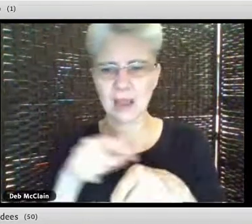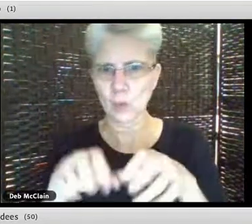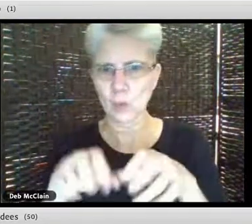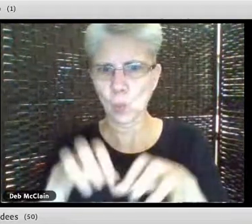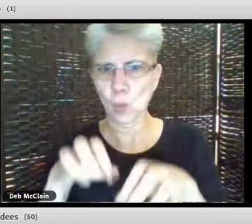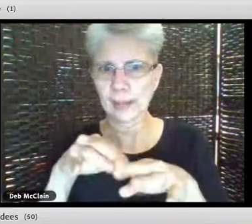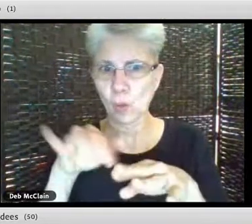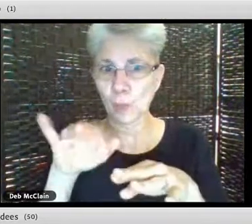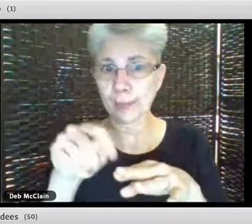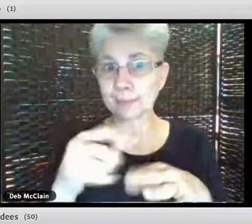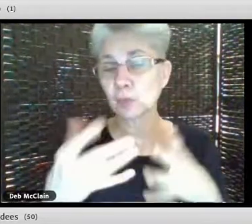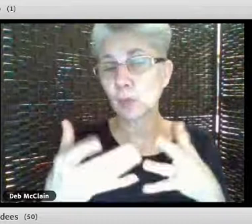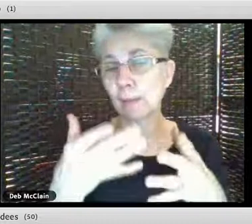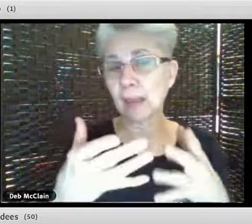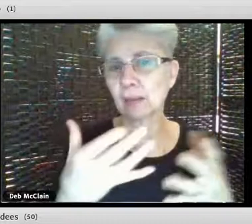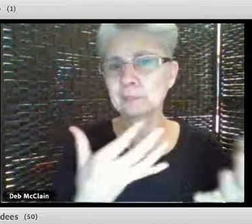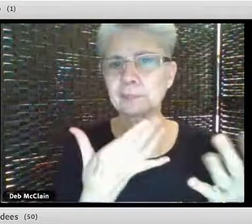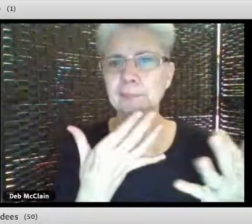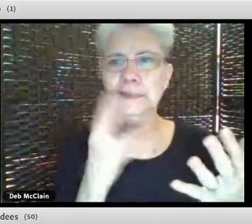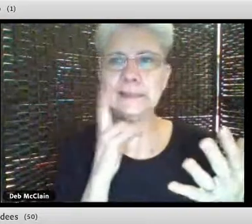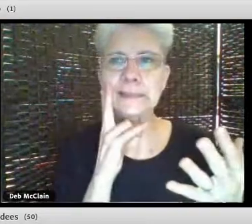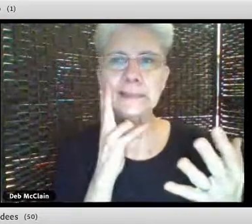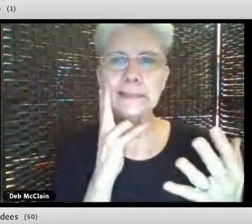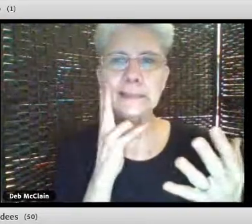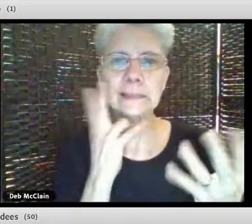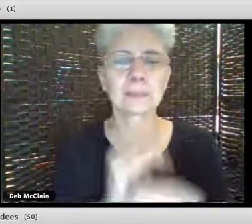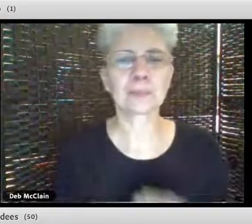and you can see people's suggestions and different things like that.